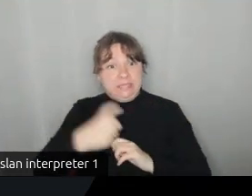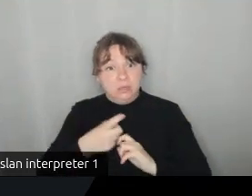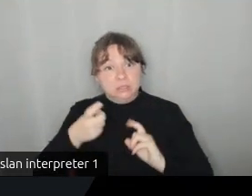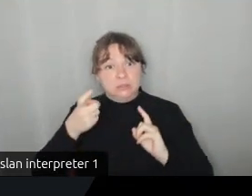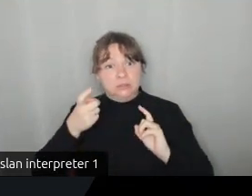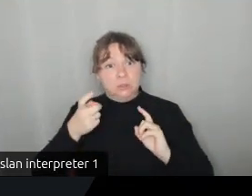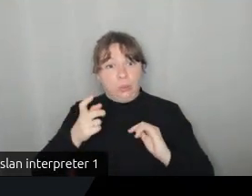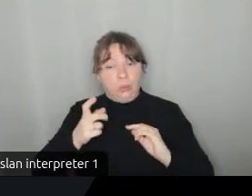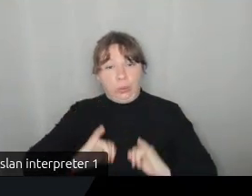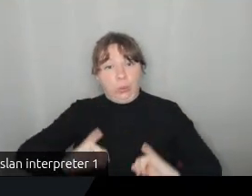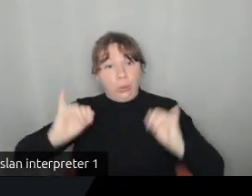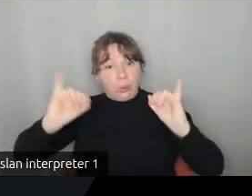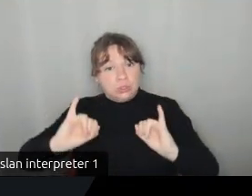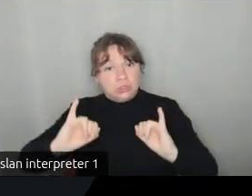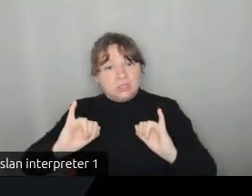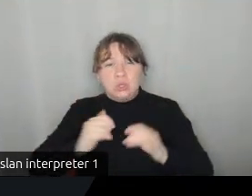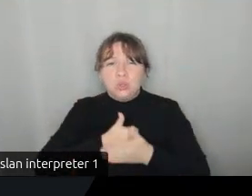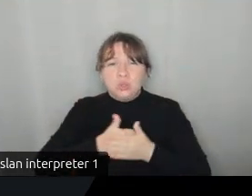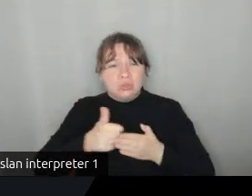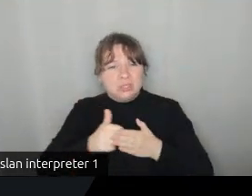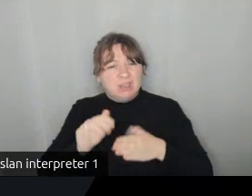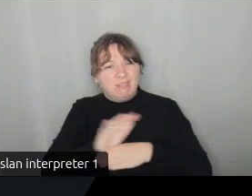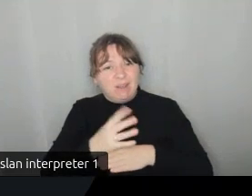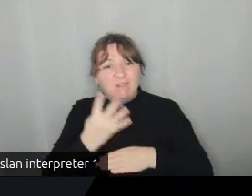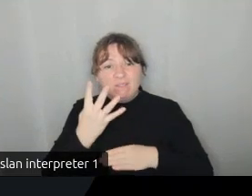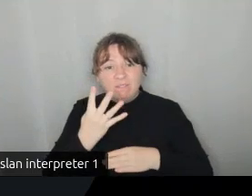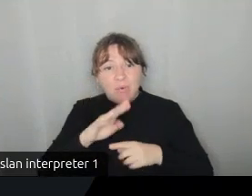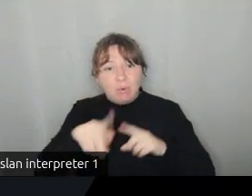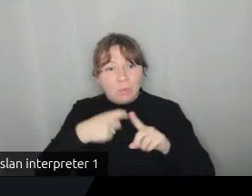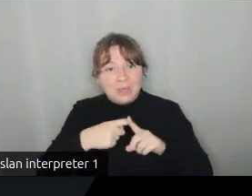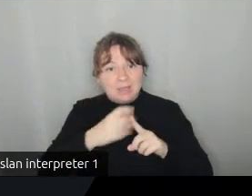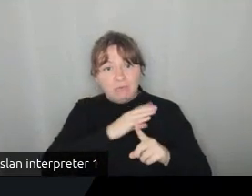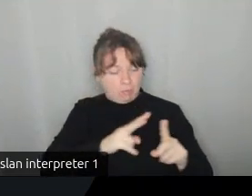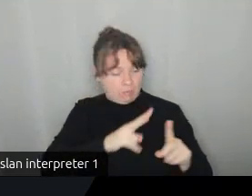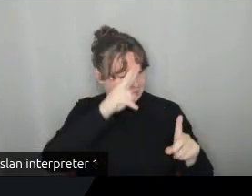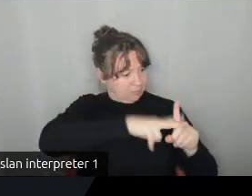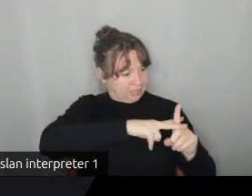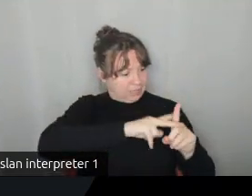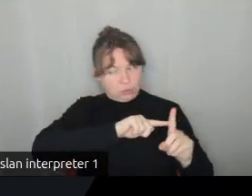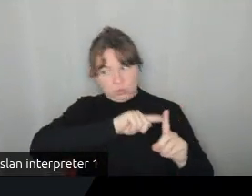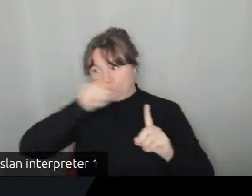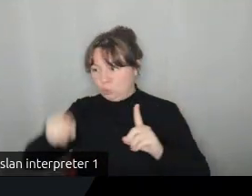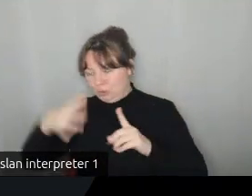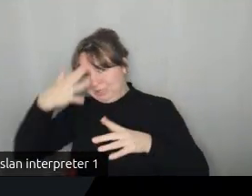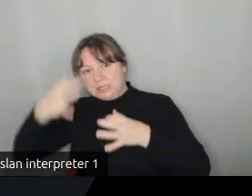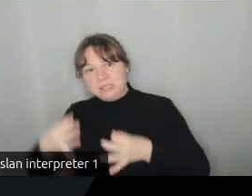a four-week turnaround time depending on the list of each courthouse as well. So, we can't